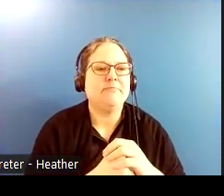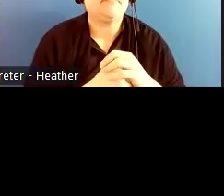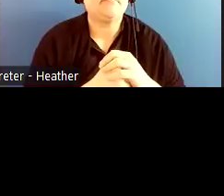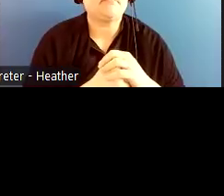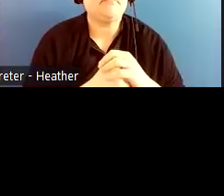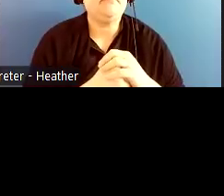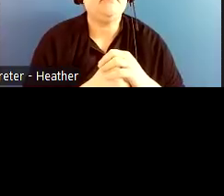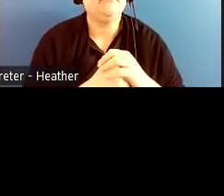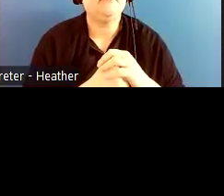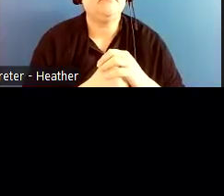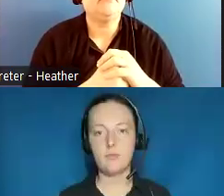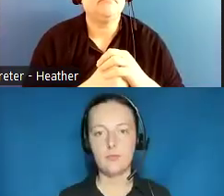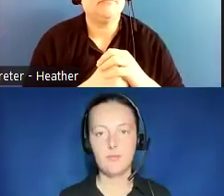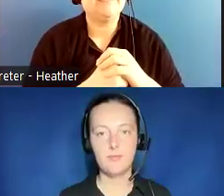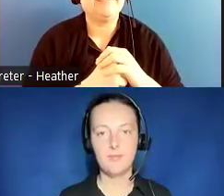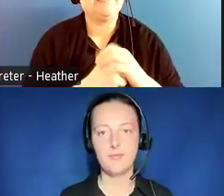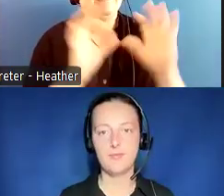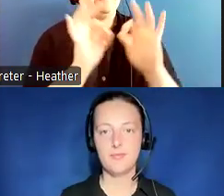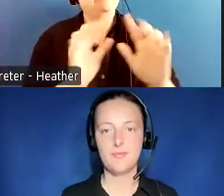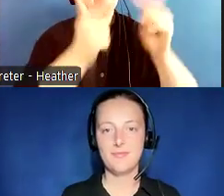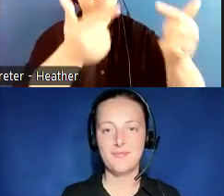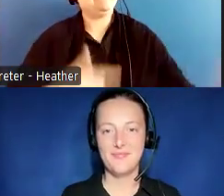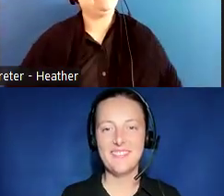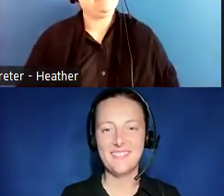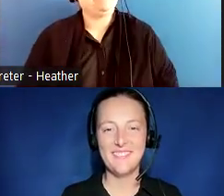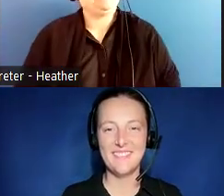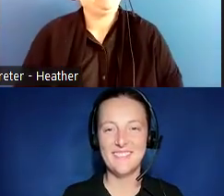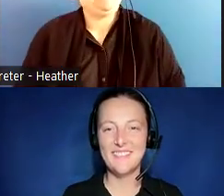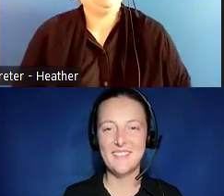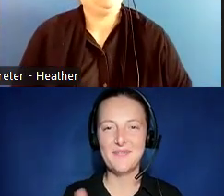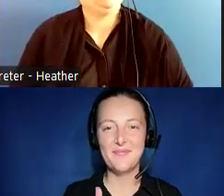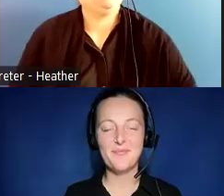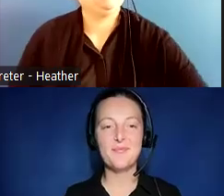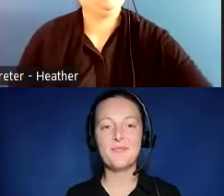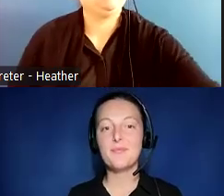Another important mathematical object in the history of our planet is uh the rind papyrus